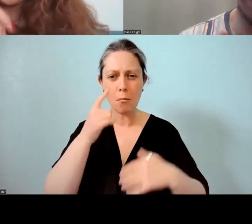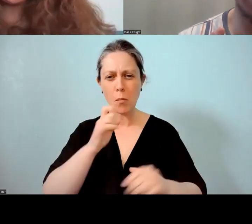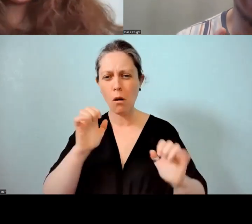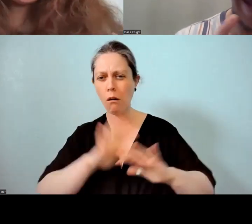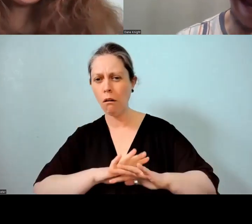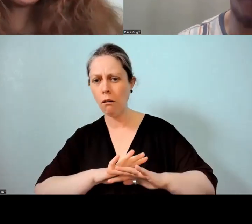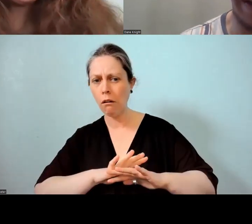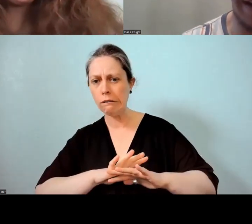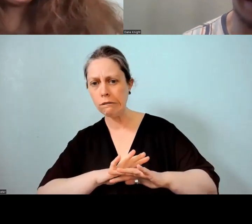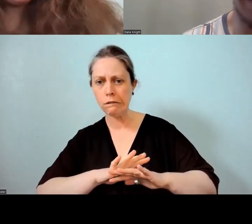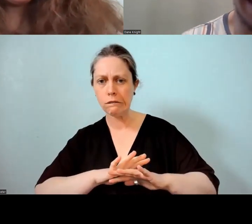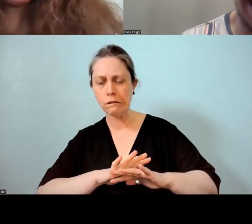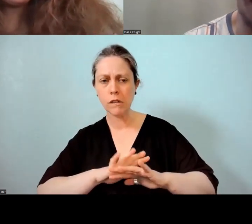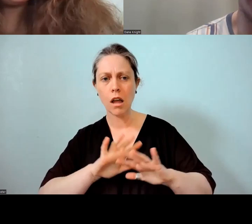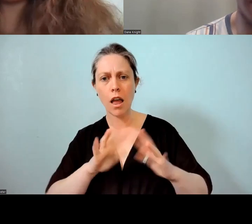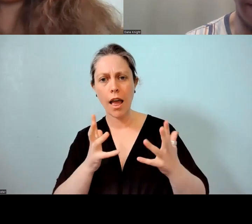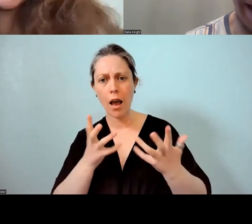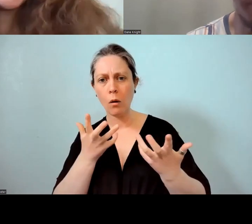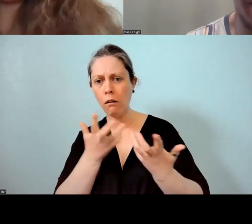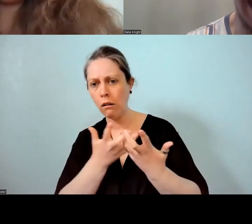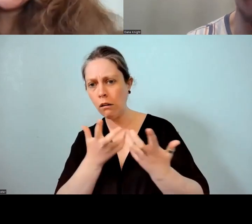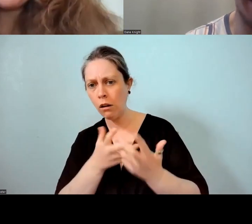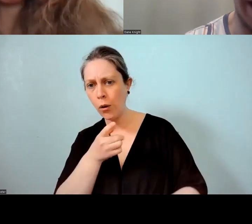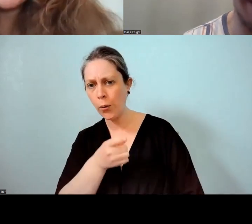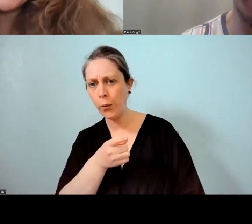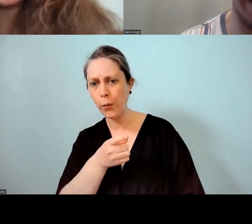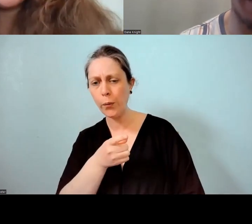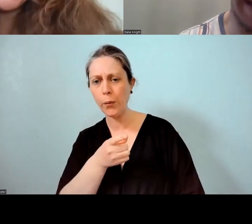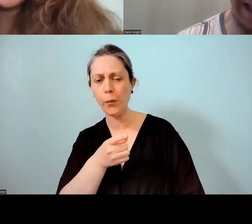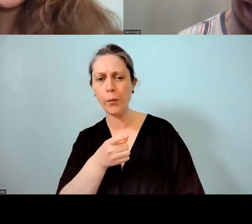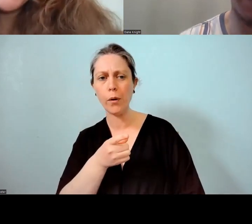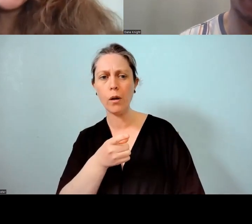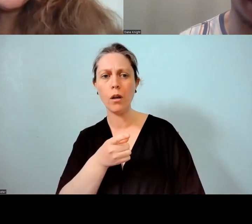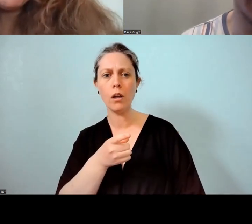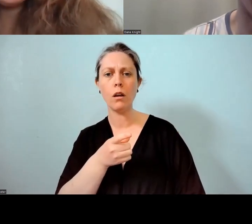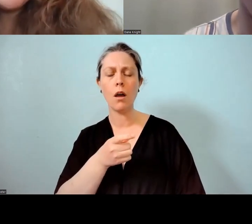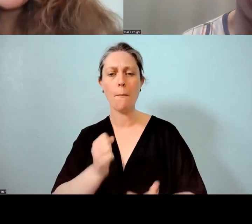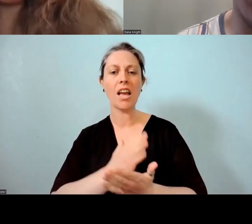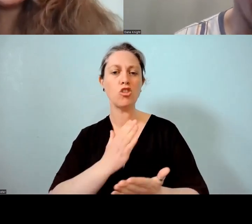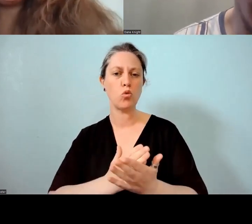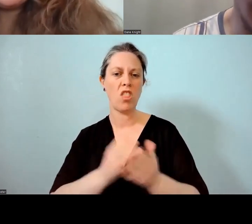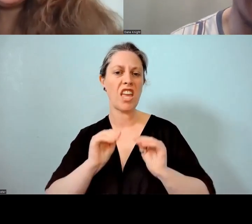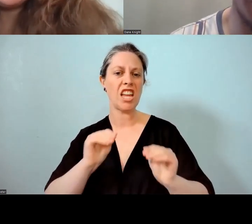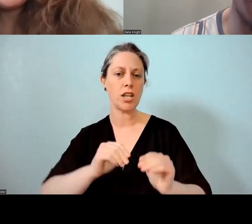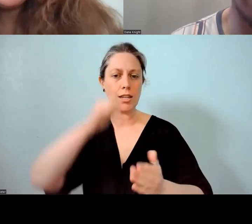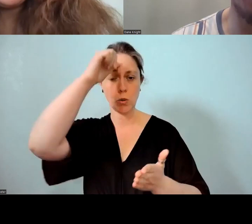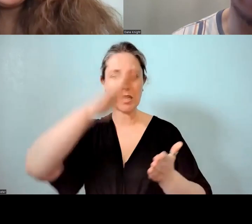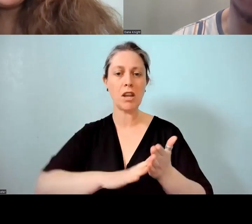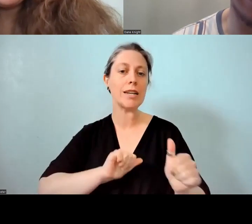as to how we can help them - Yes. have a better educational experience. Absolutely. - So there definitely does